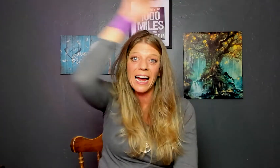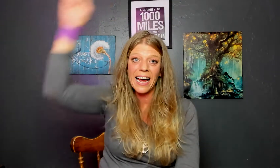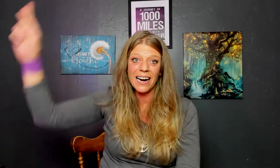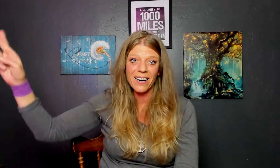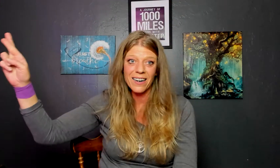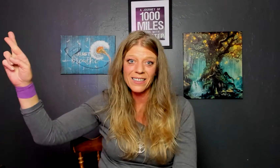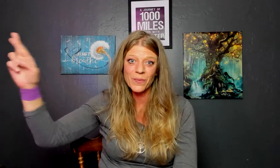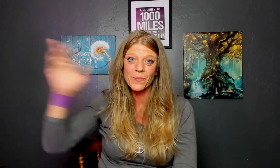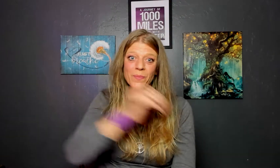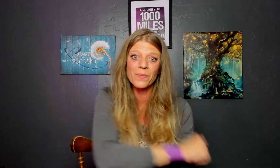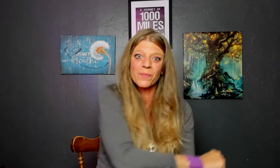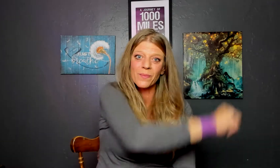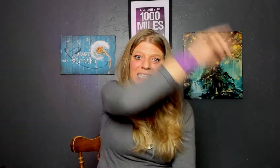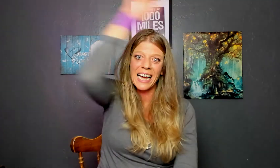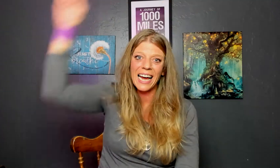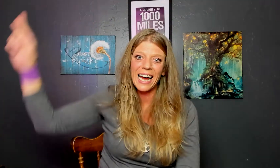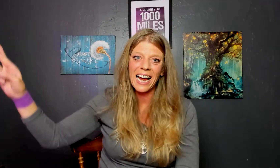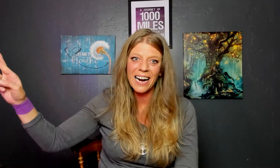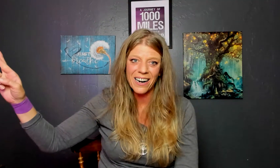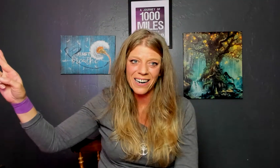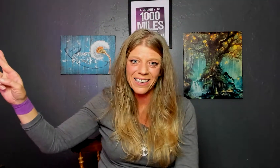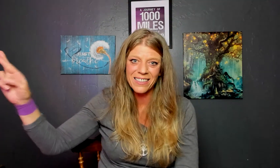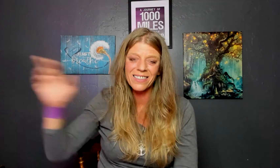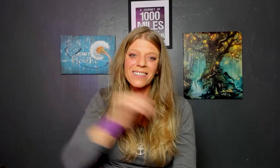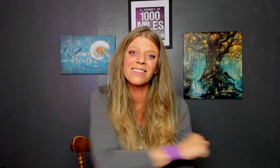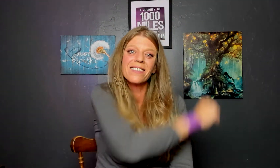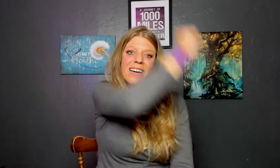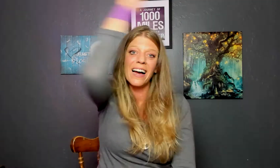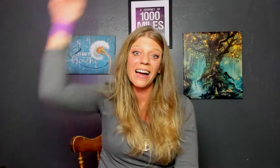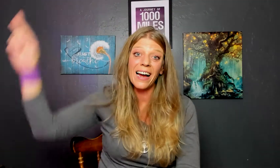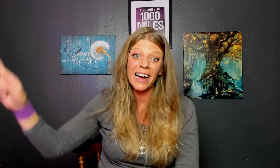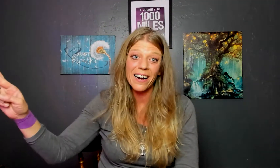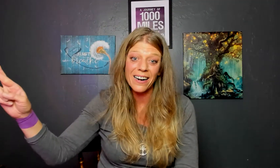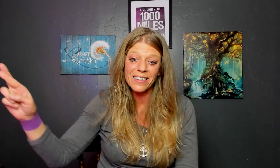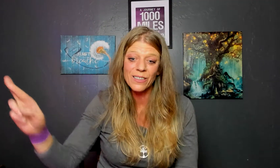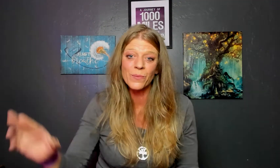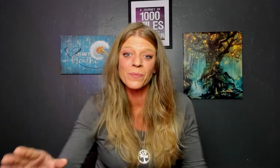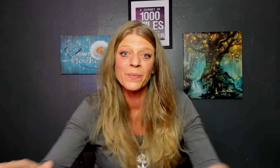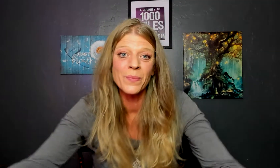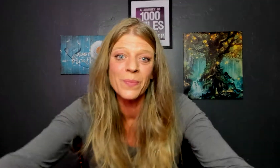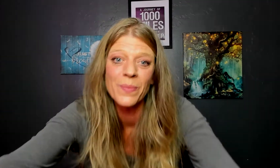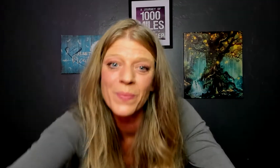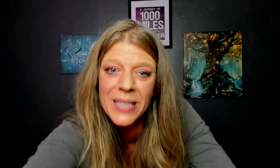AIR. AIR. AIR.